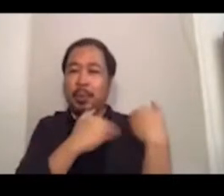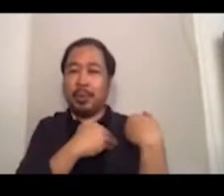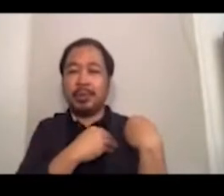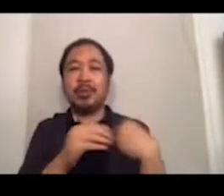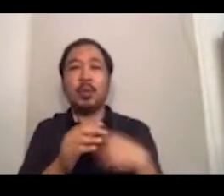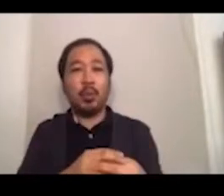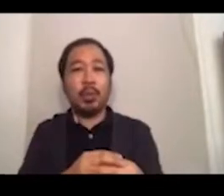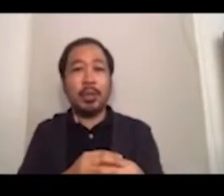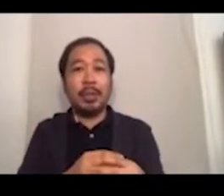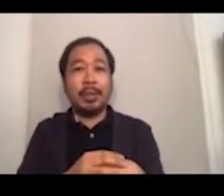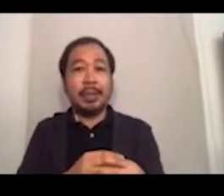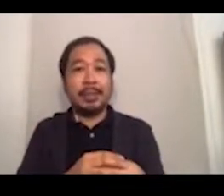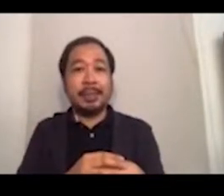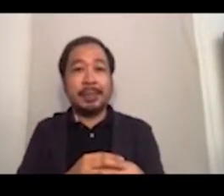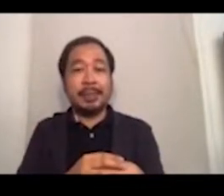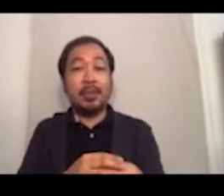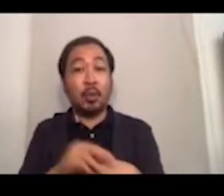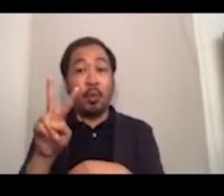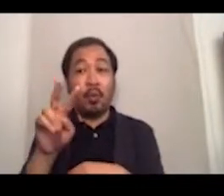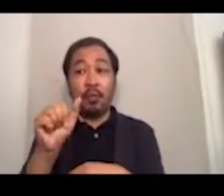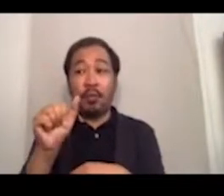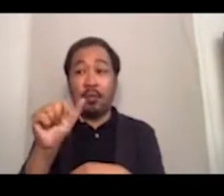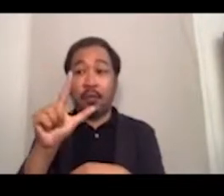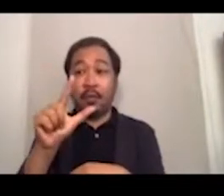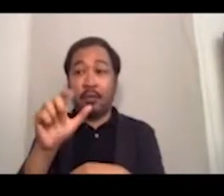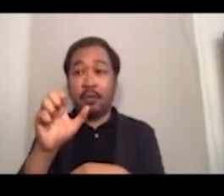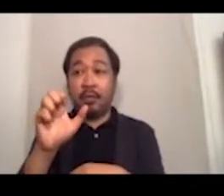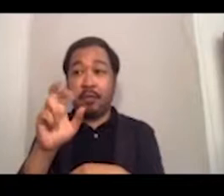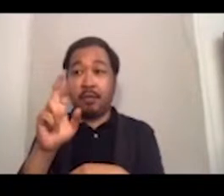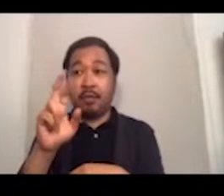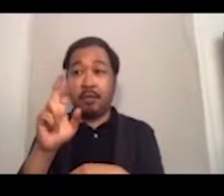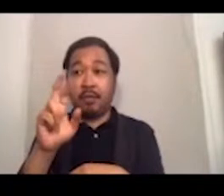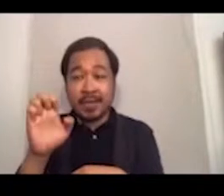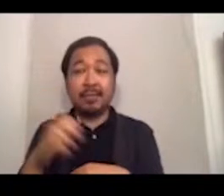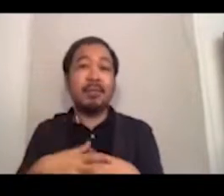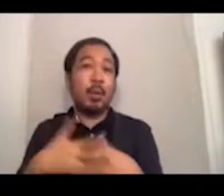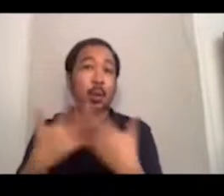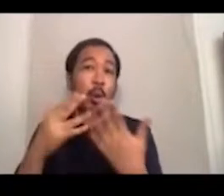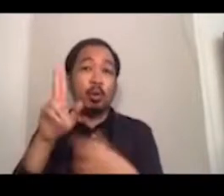that a lot of cities do not know what to do